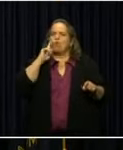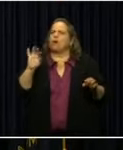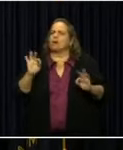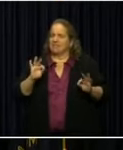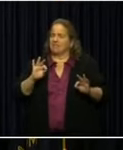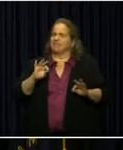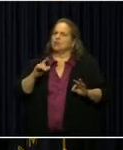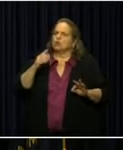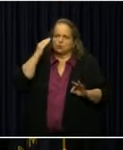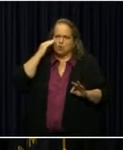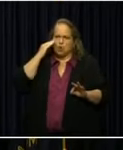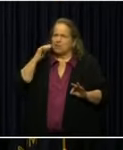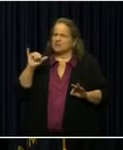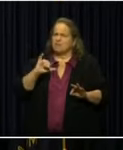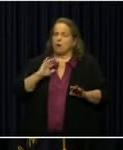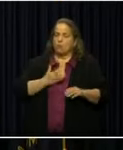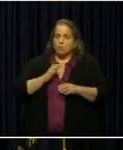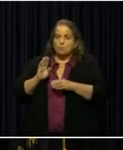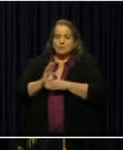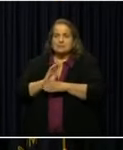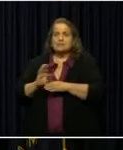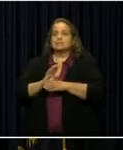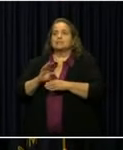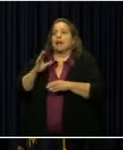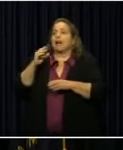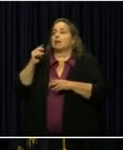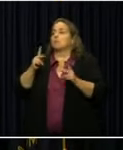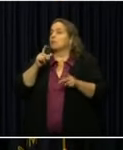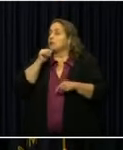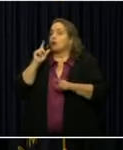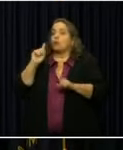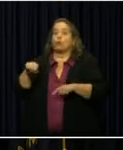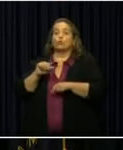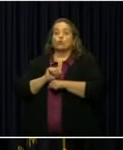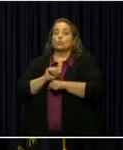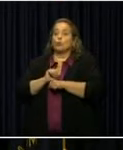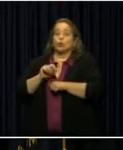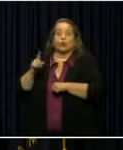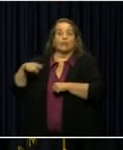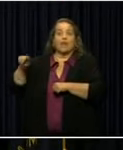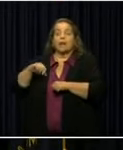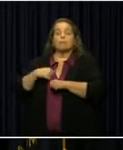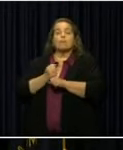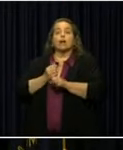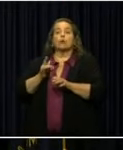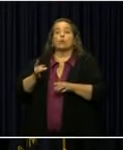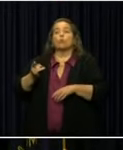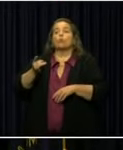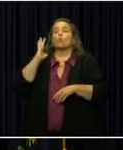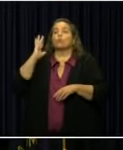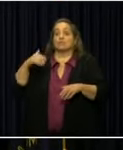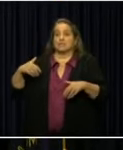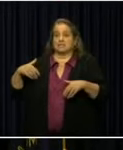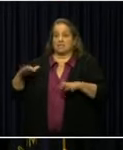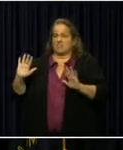CAN. I KNOW IT'S TAKING TOO LONG, I KNOW PEOPLE ARE FRUSTRATED, BUT THESE ARE PUBLIC SERVANTS